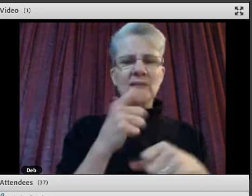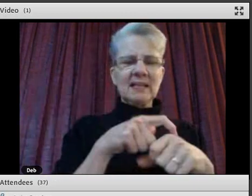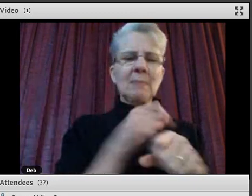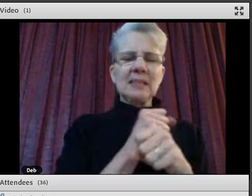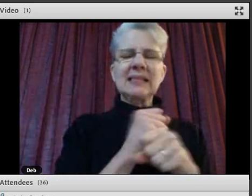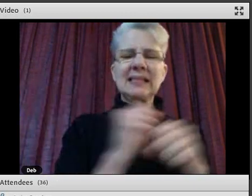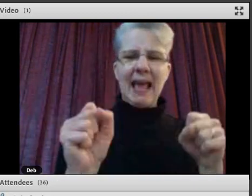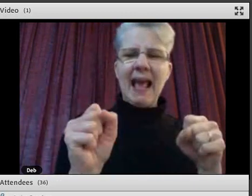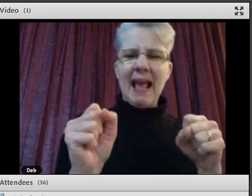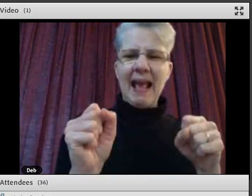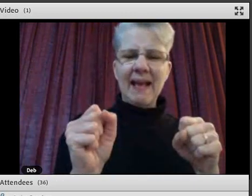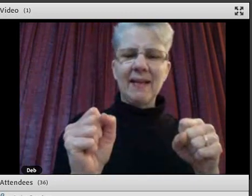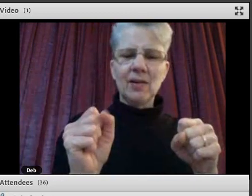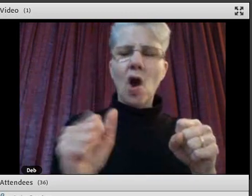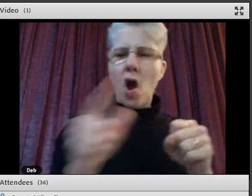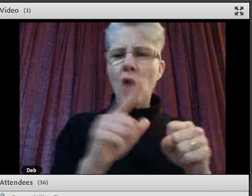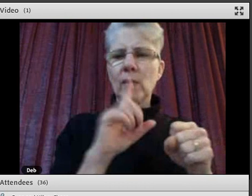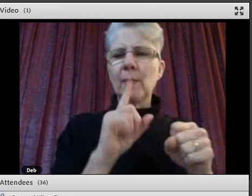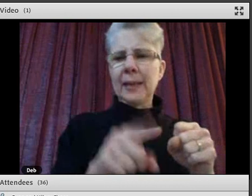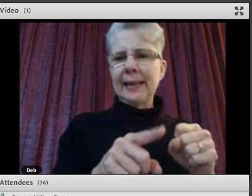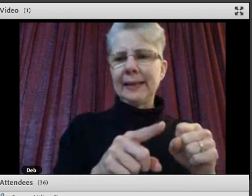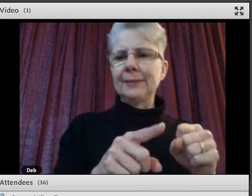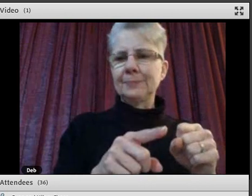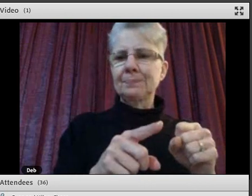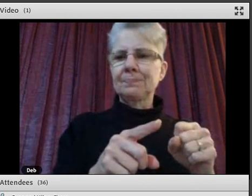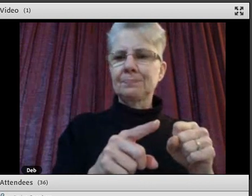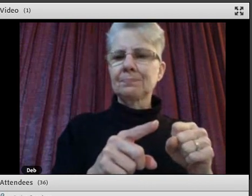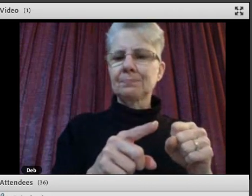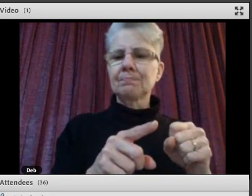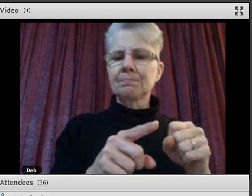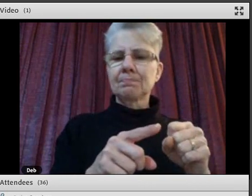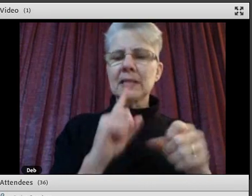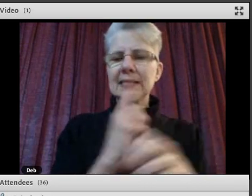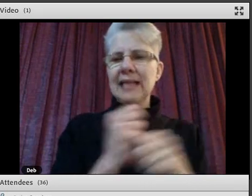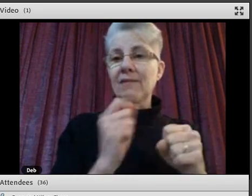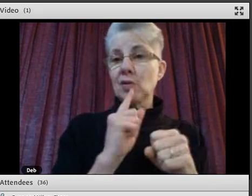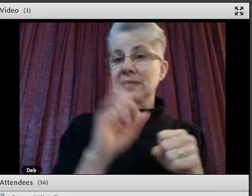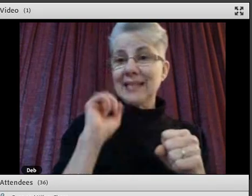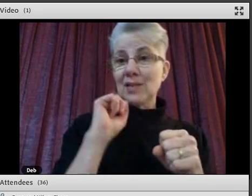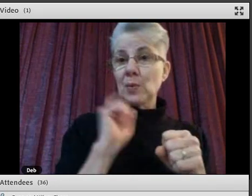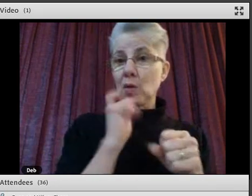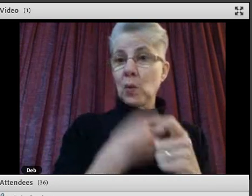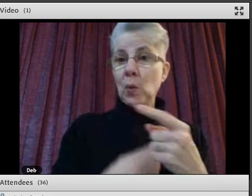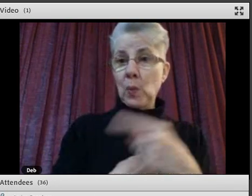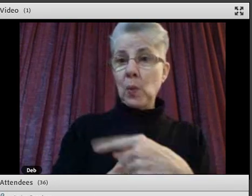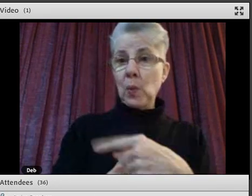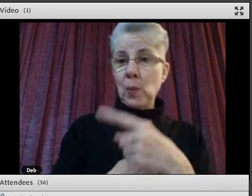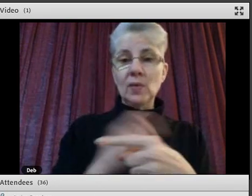safe to take apart, but just be careful. That sounds really cool, the sculpture.